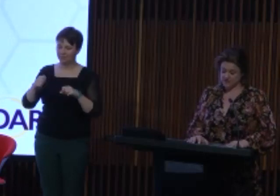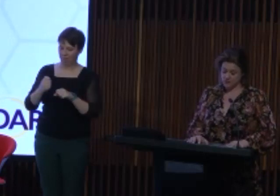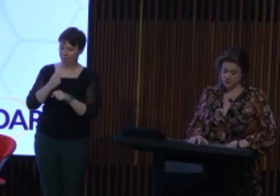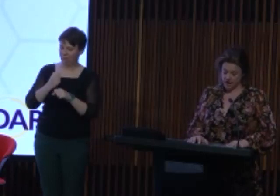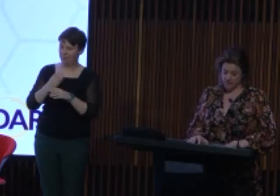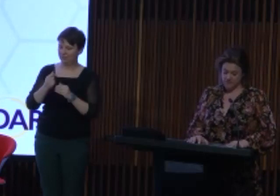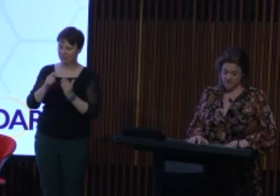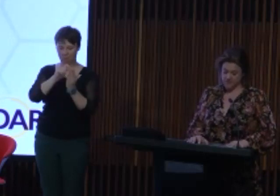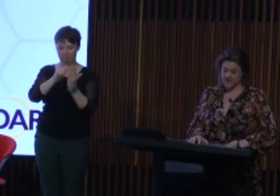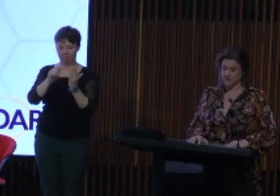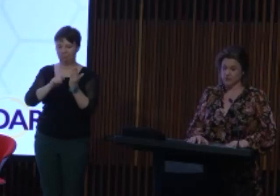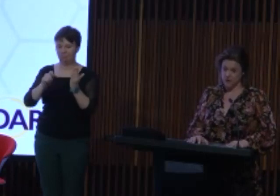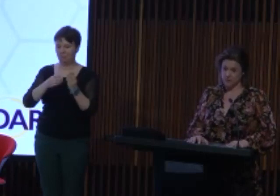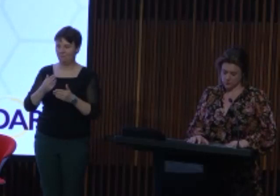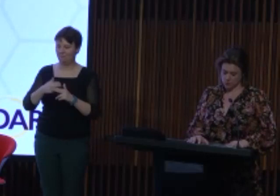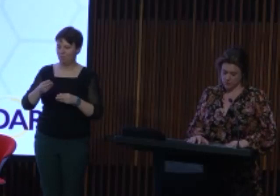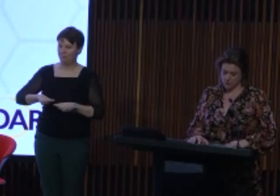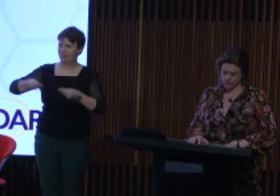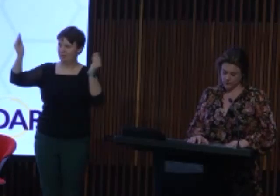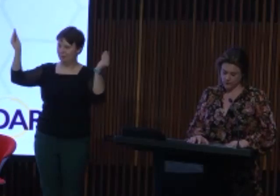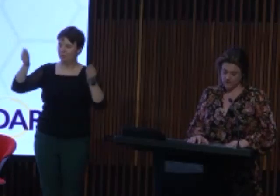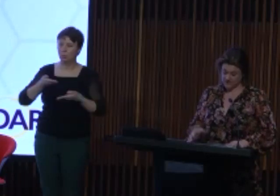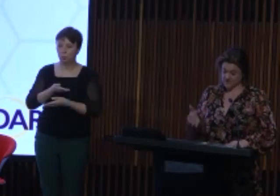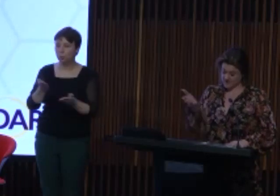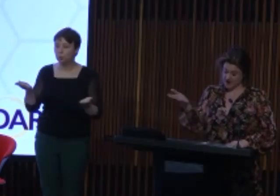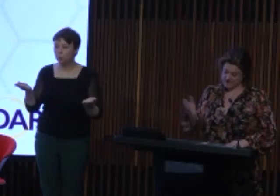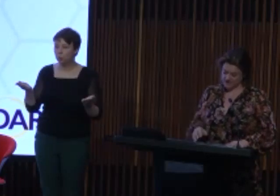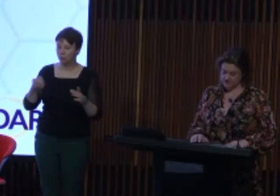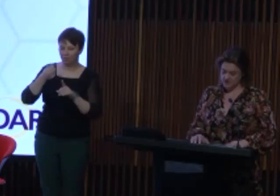and issues papers that can be given straight back to all of you disability advocates